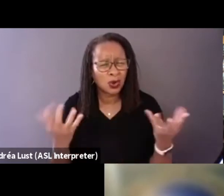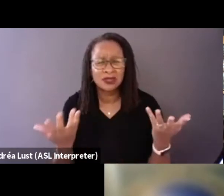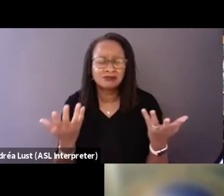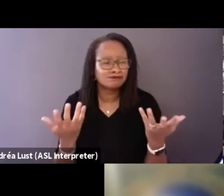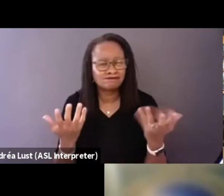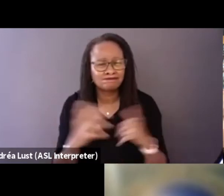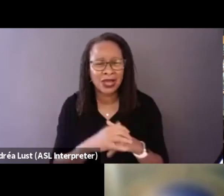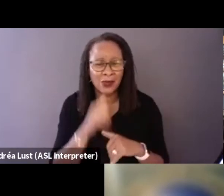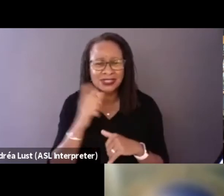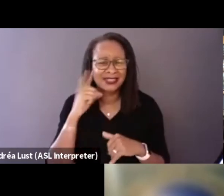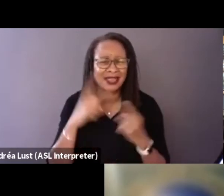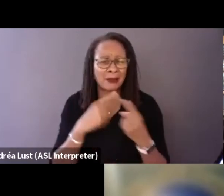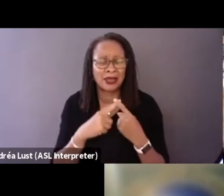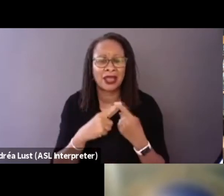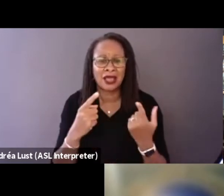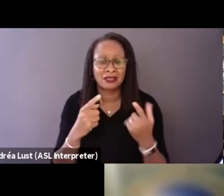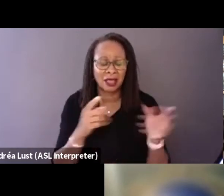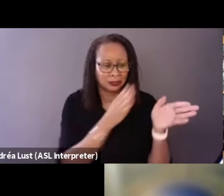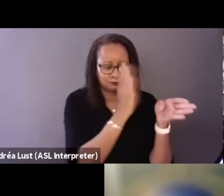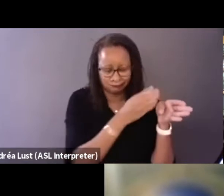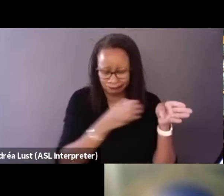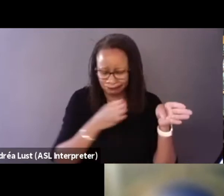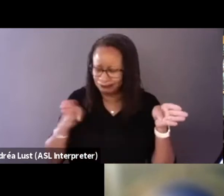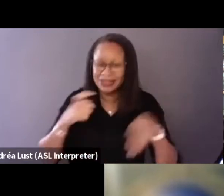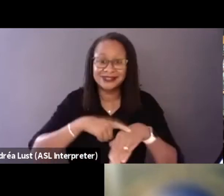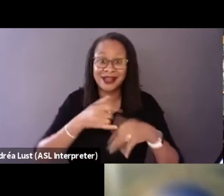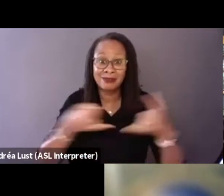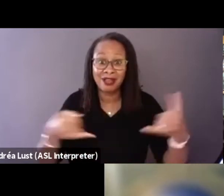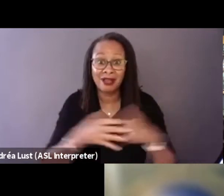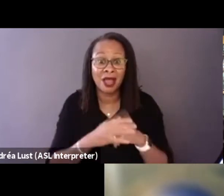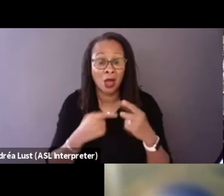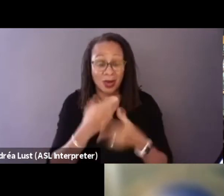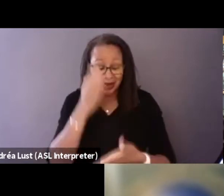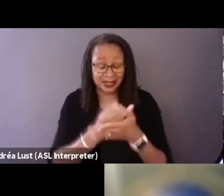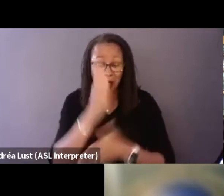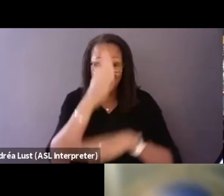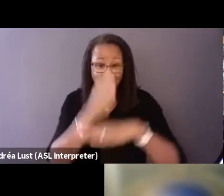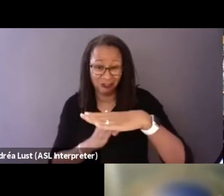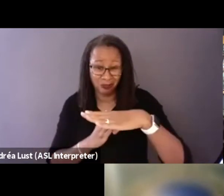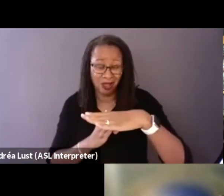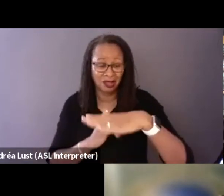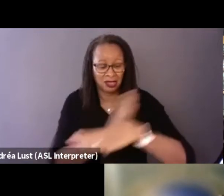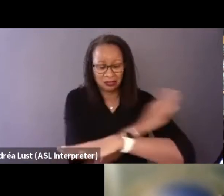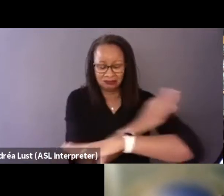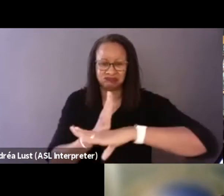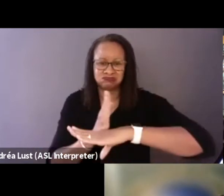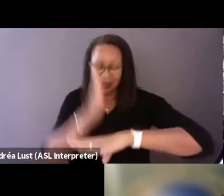being a chronological story. And so when I stopped halfway through, I was like, "I'm not sure how I'm feeling about this."